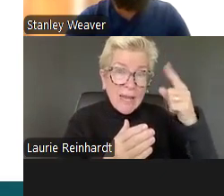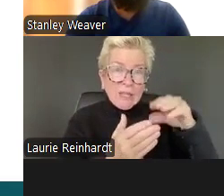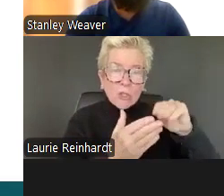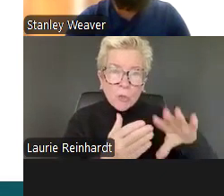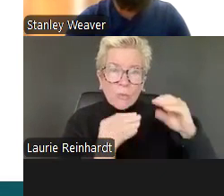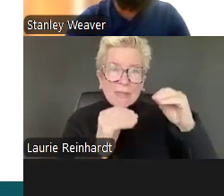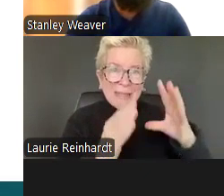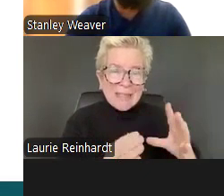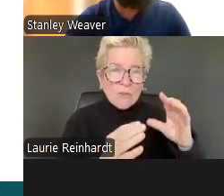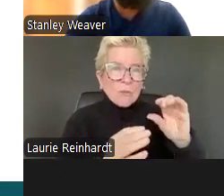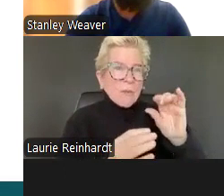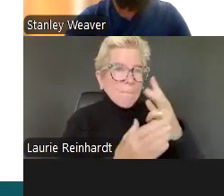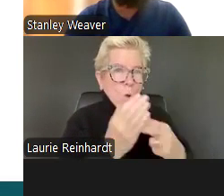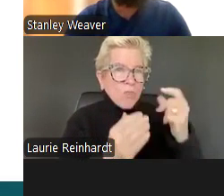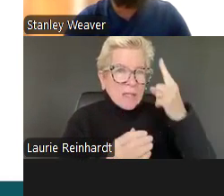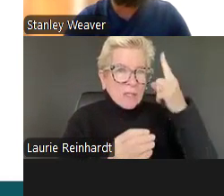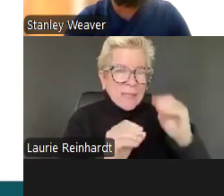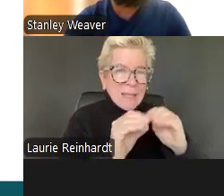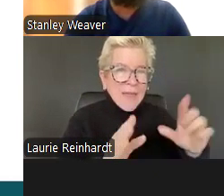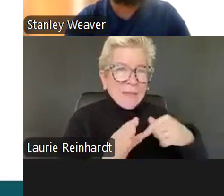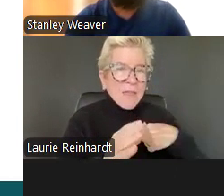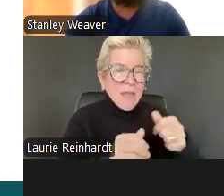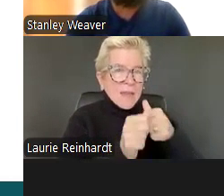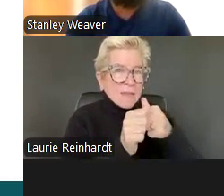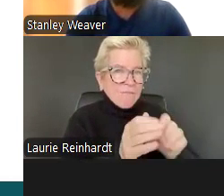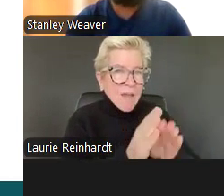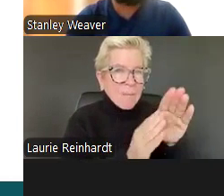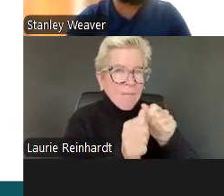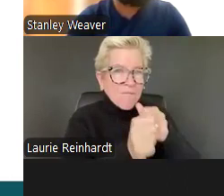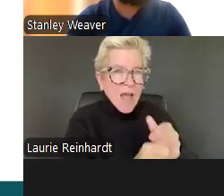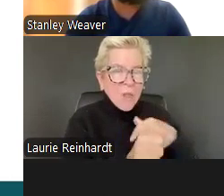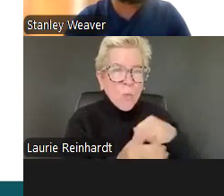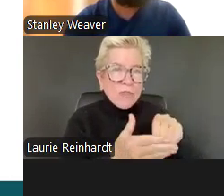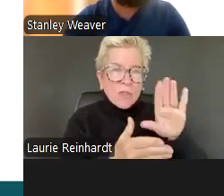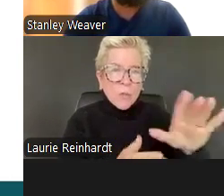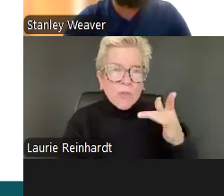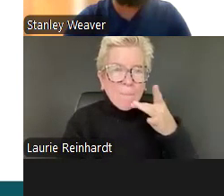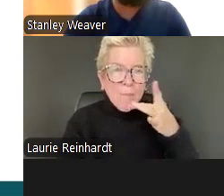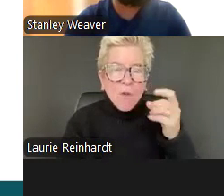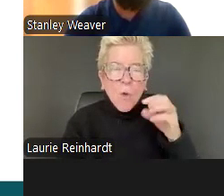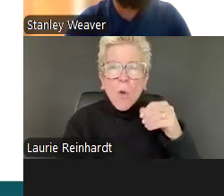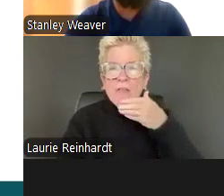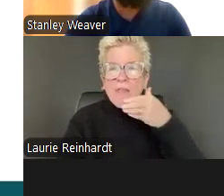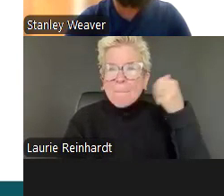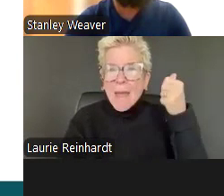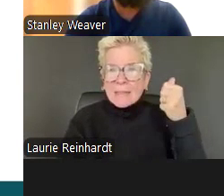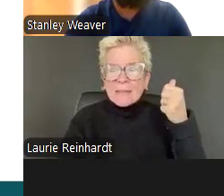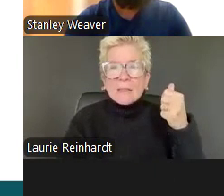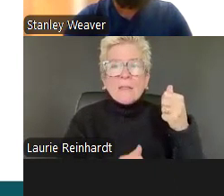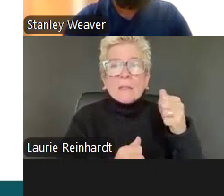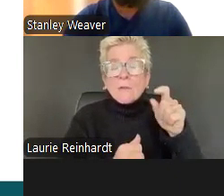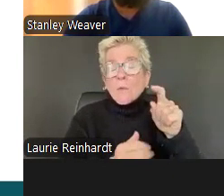student’s preference or what is in the best situation for their graduation requirements;